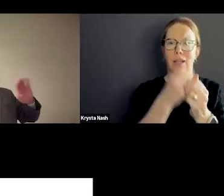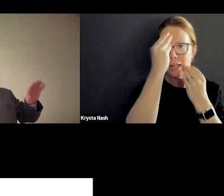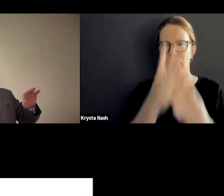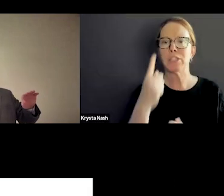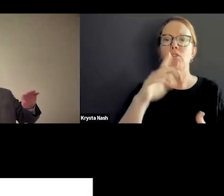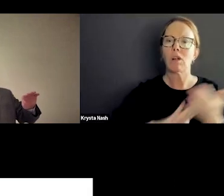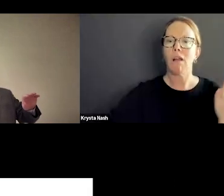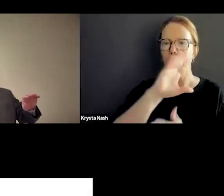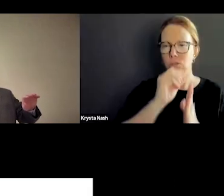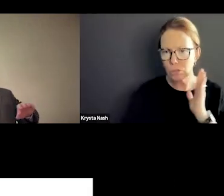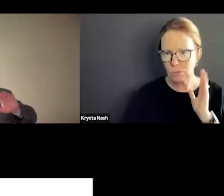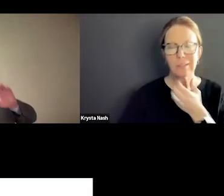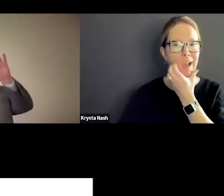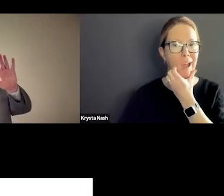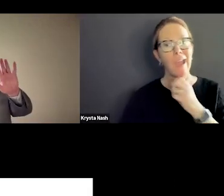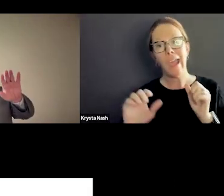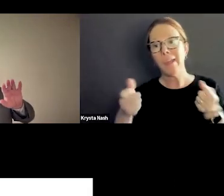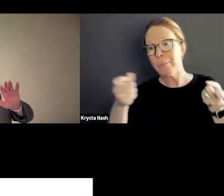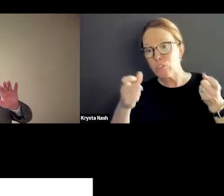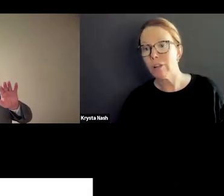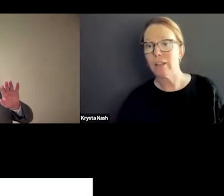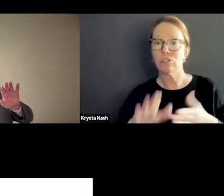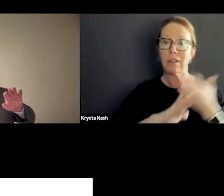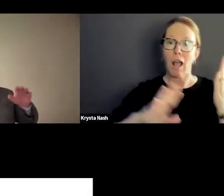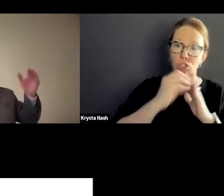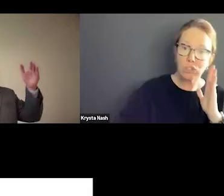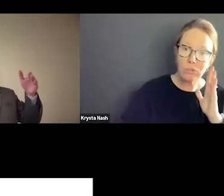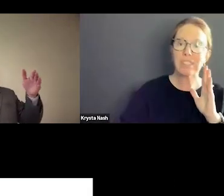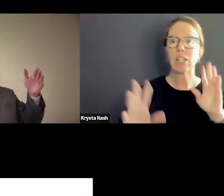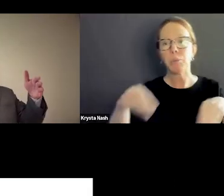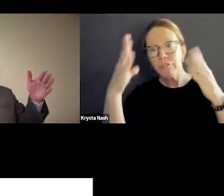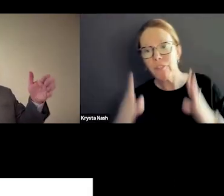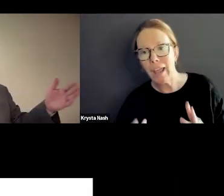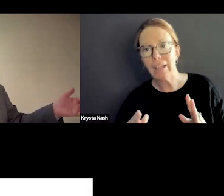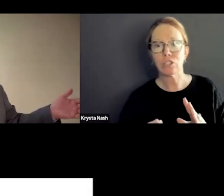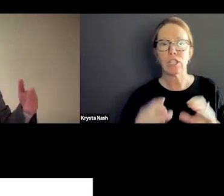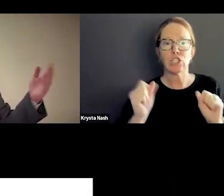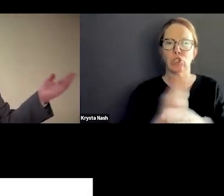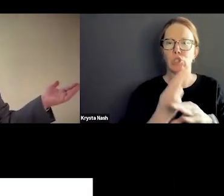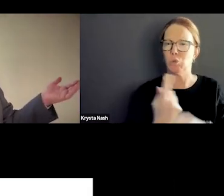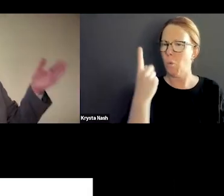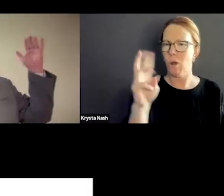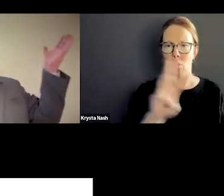And lots of different ways administrators, college students, providers to all be able to use the single website. So I'm going to